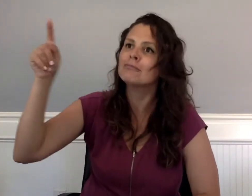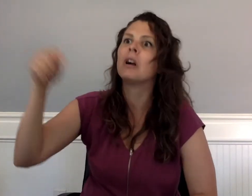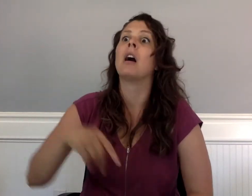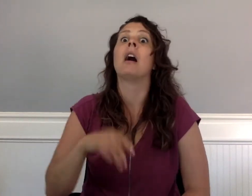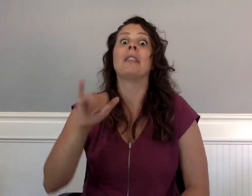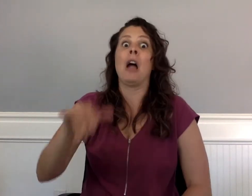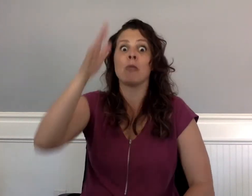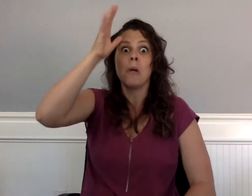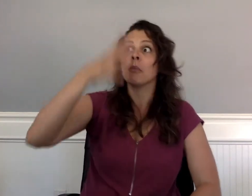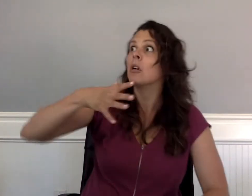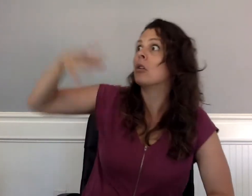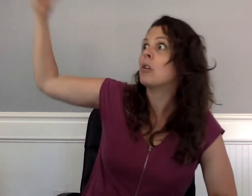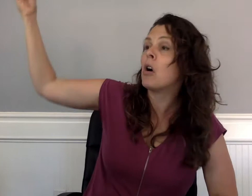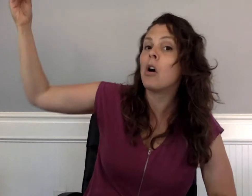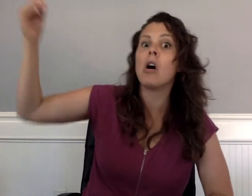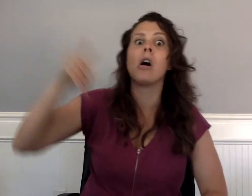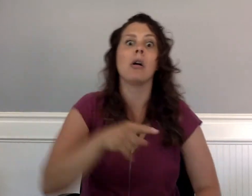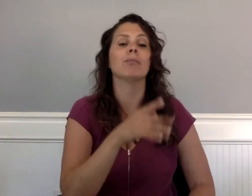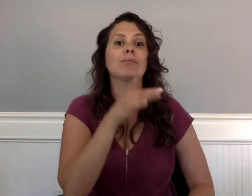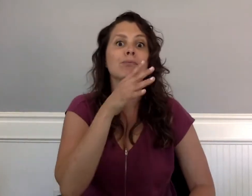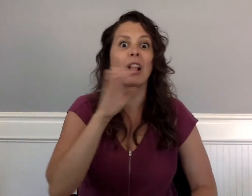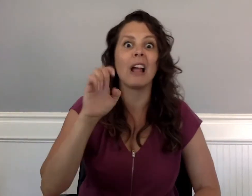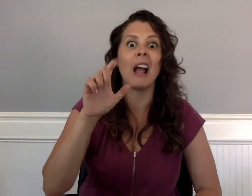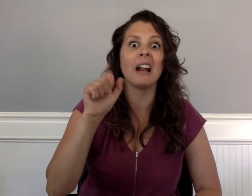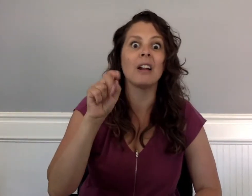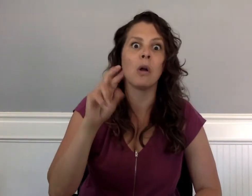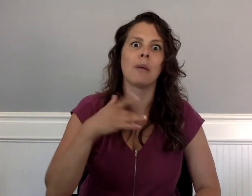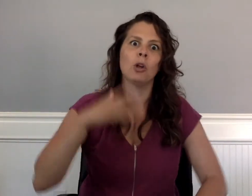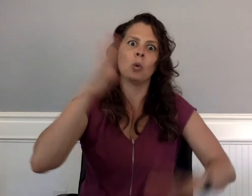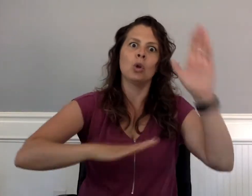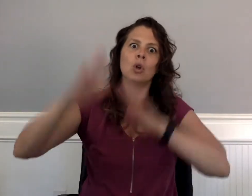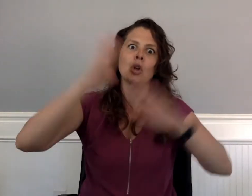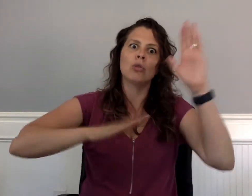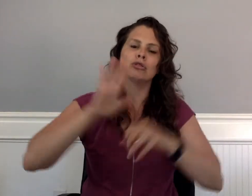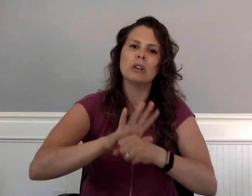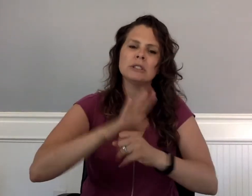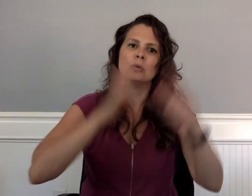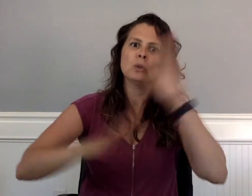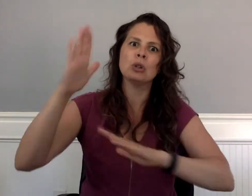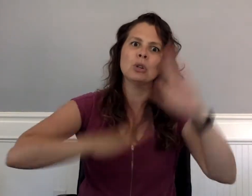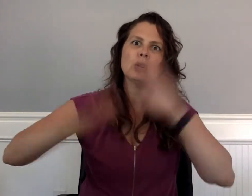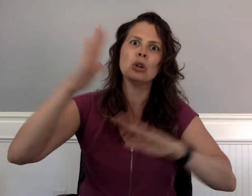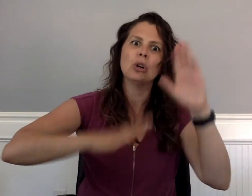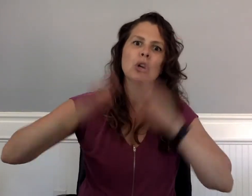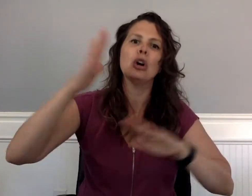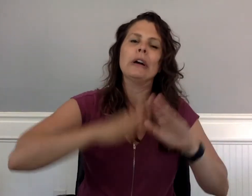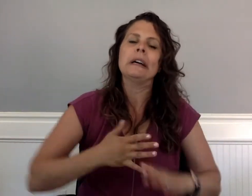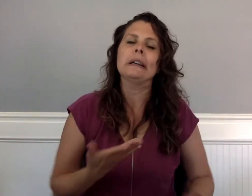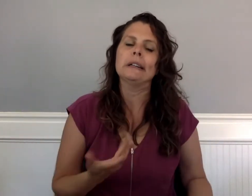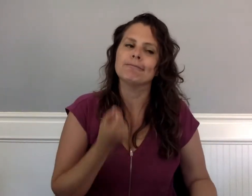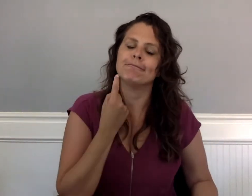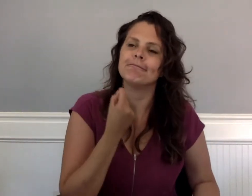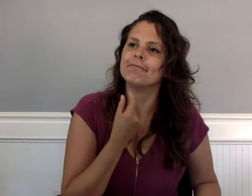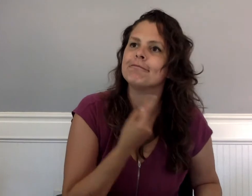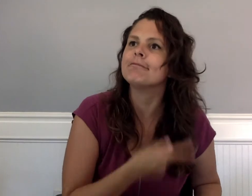Eleanor worries until he returns home.”